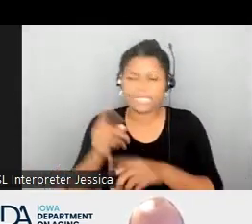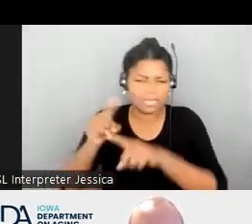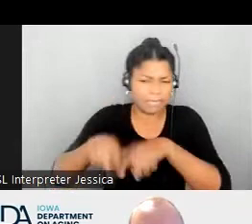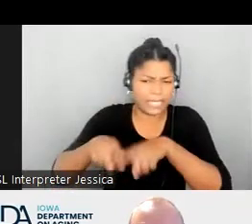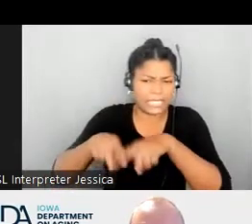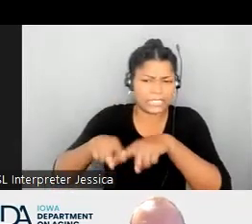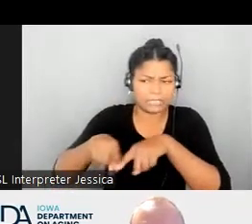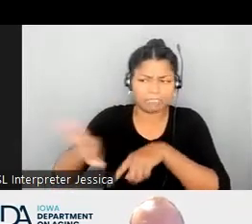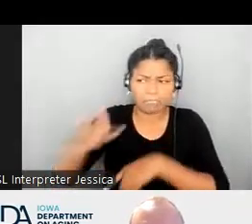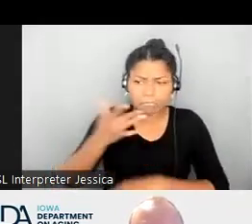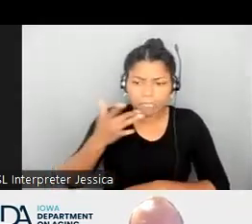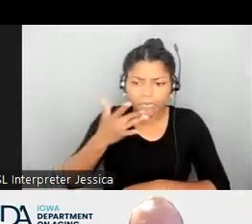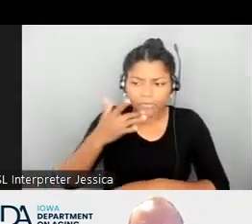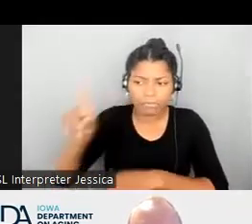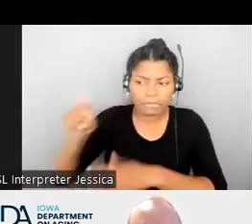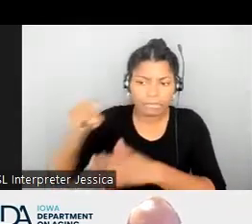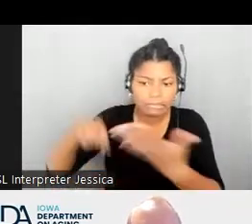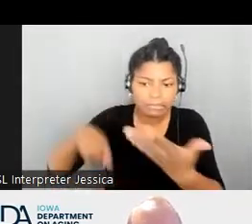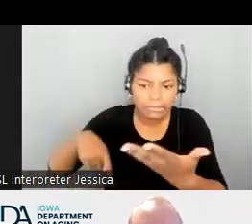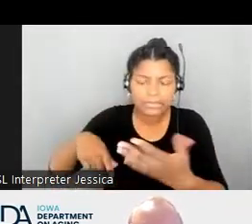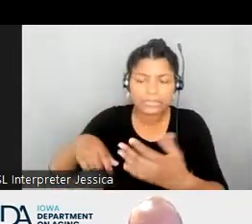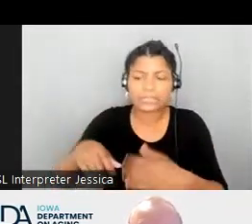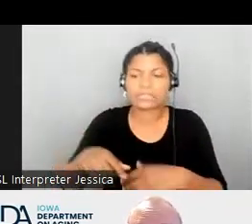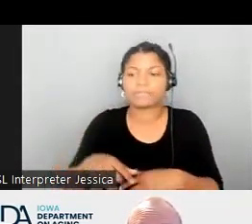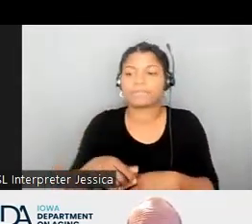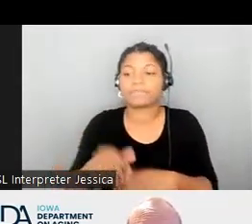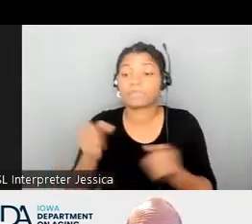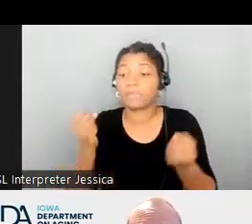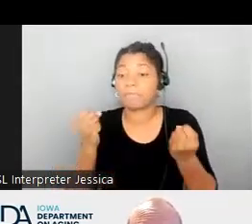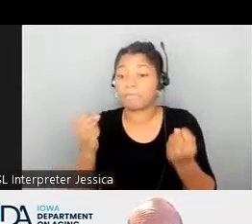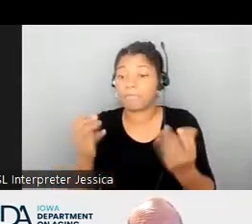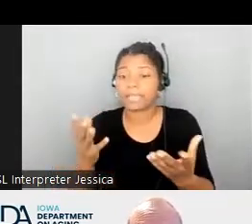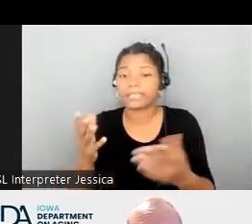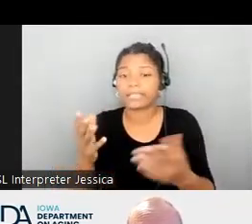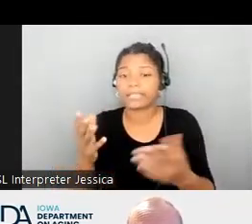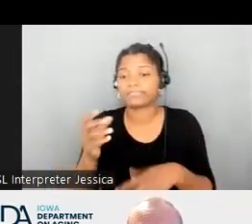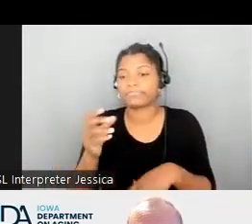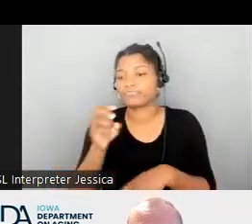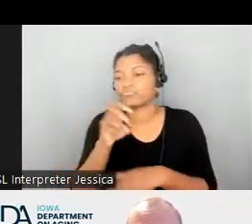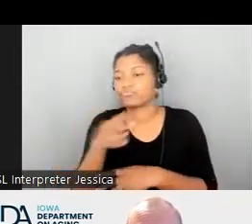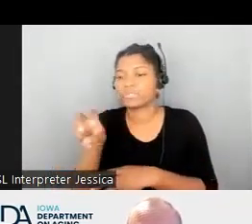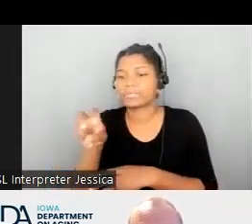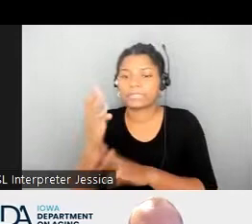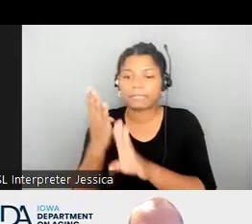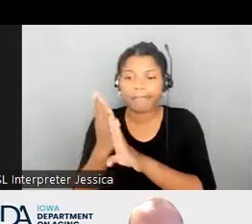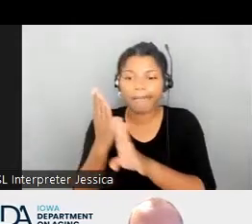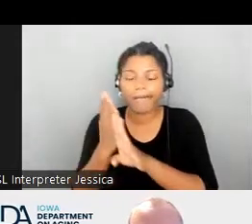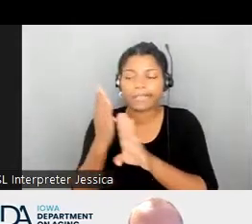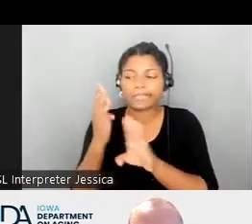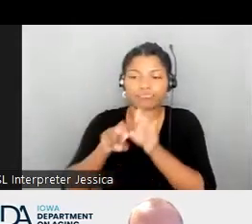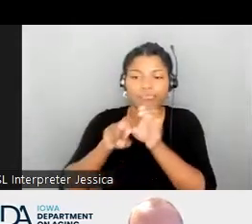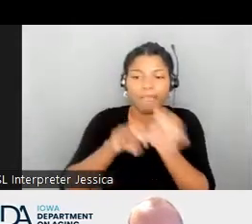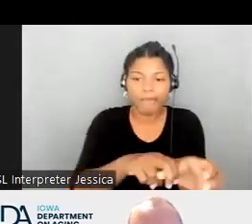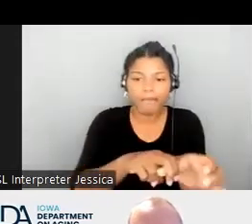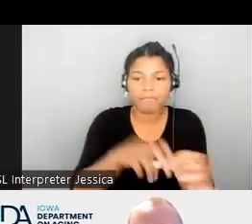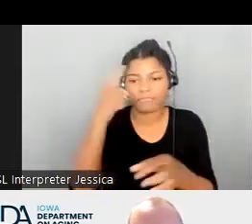to the person-centered planning. A lot of it is transportation to follow- up appointments, and there is also personal care